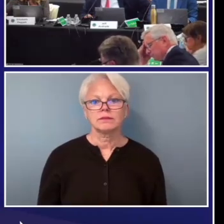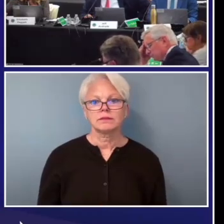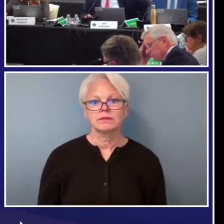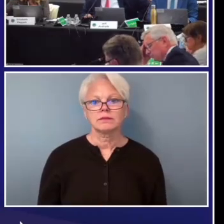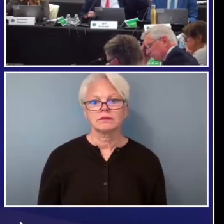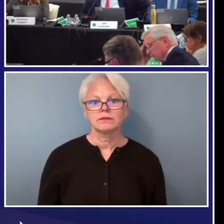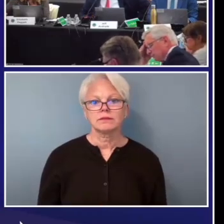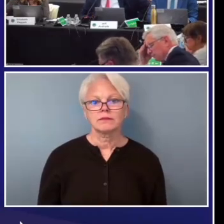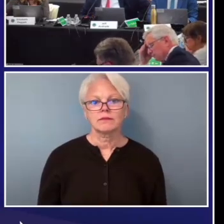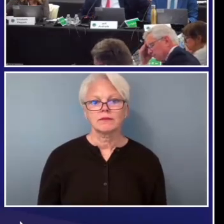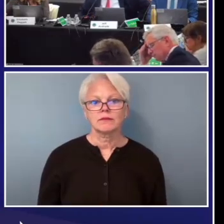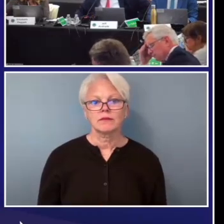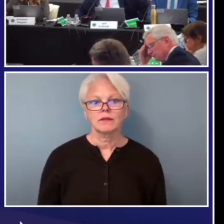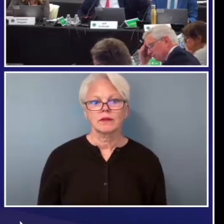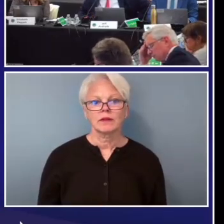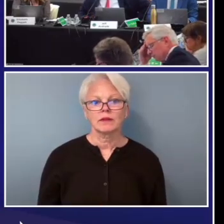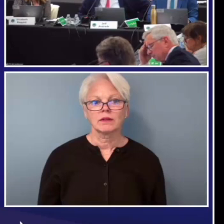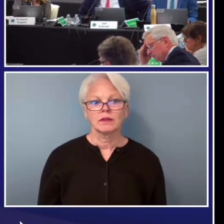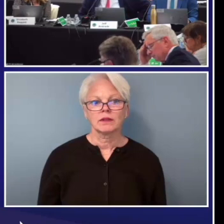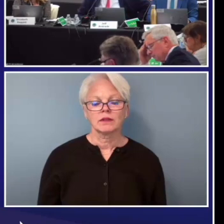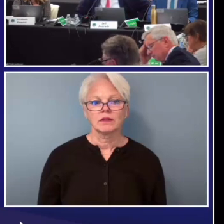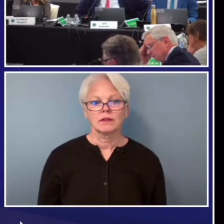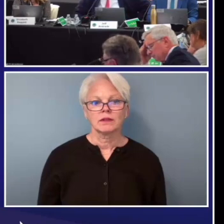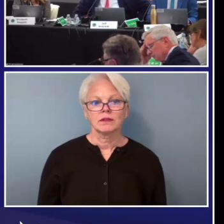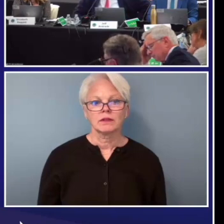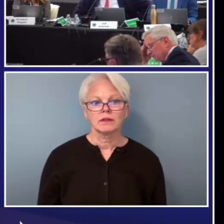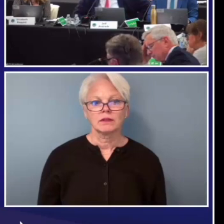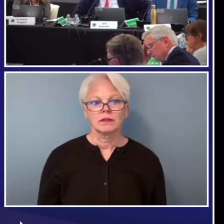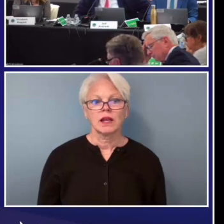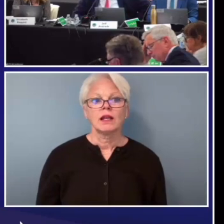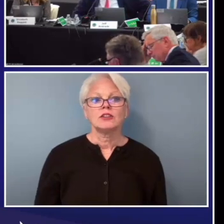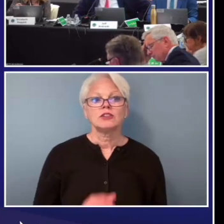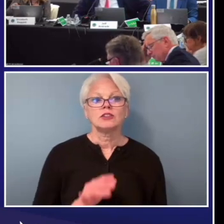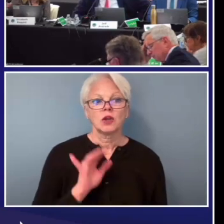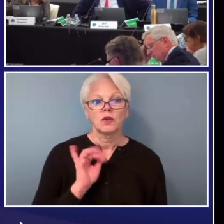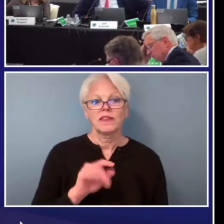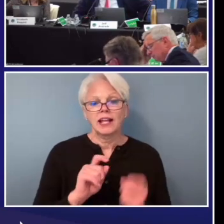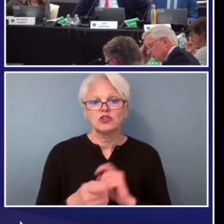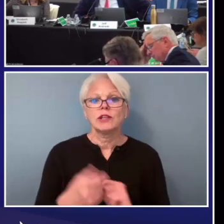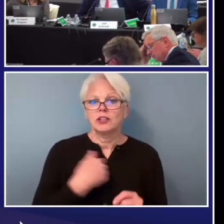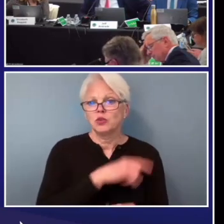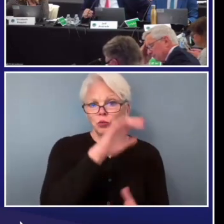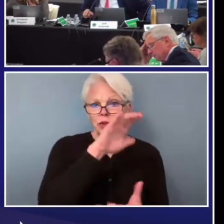And this is a change, um, which we believe helps to, um, well,